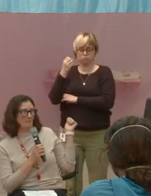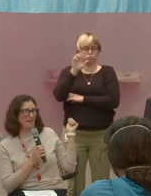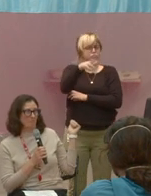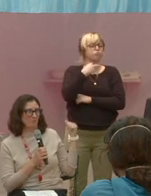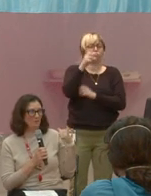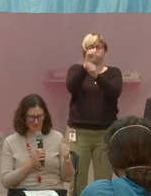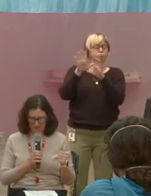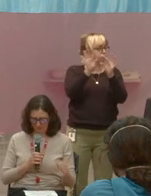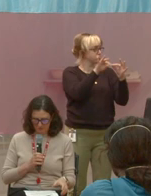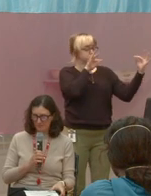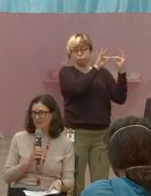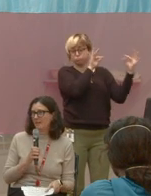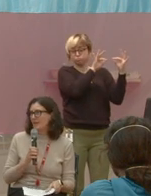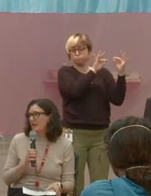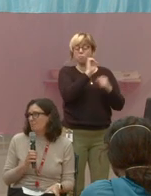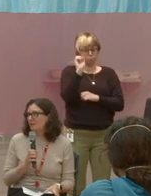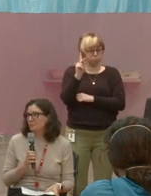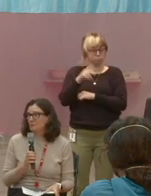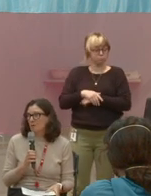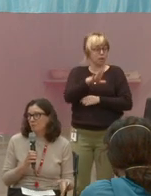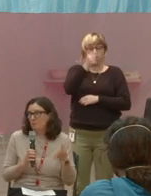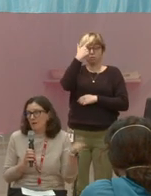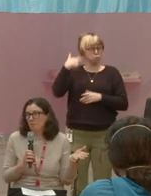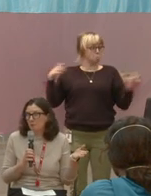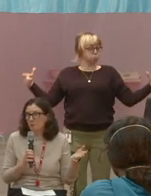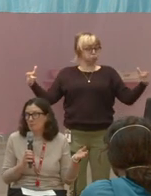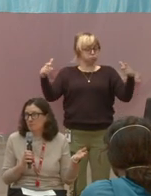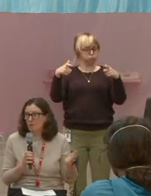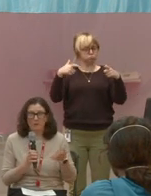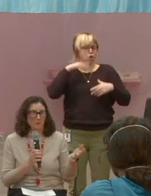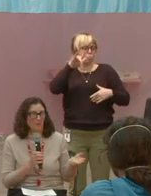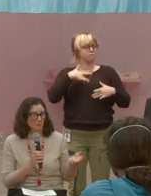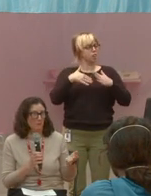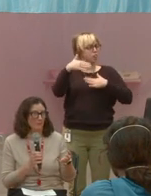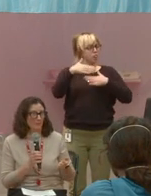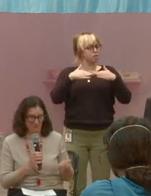can be captured on the captions. And, because we're a small group, I hope you'll feel comfortable also introducing